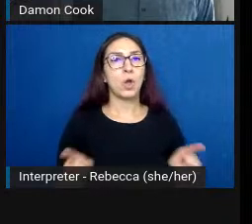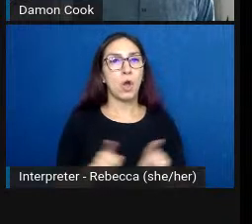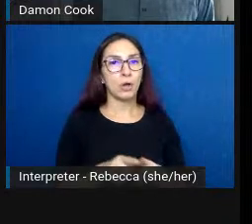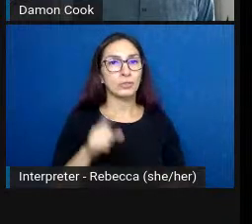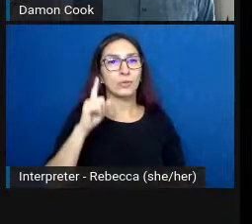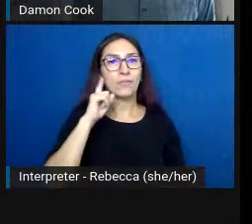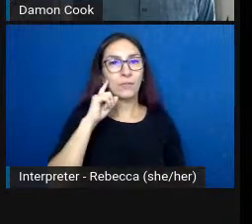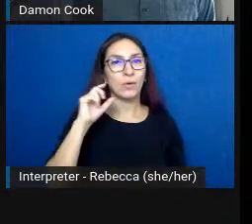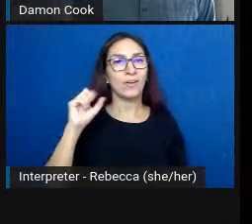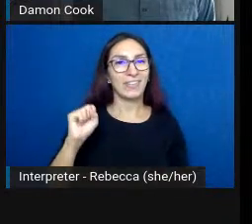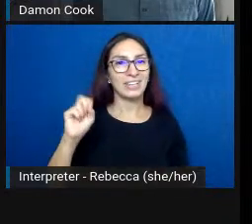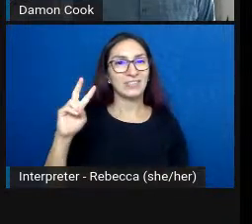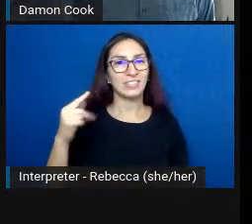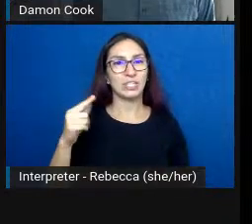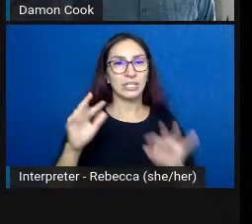equals false